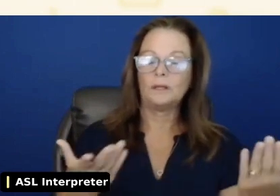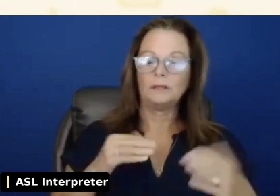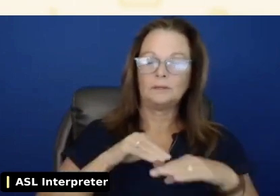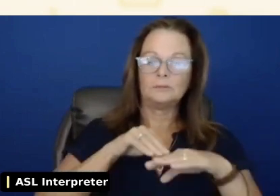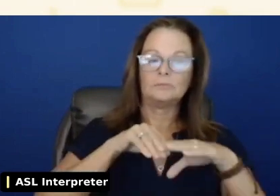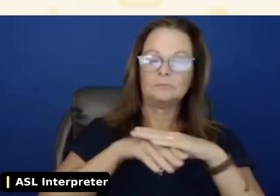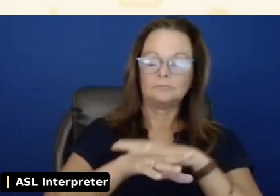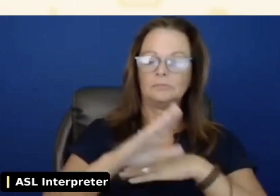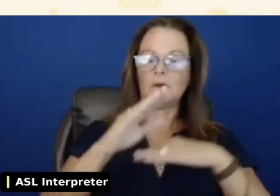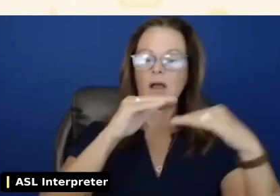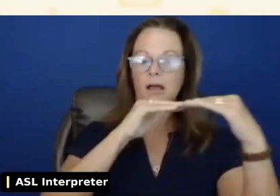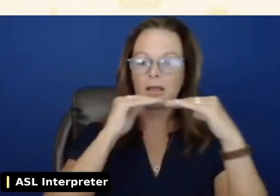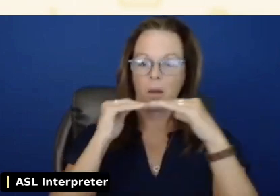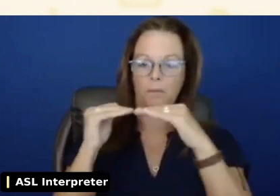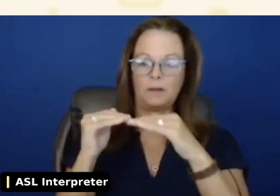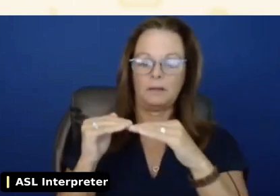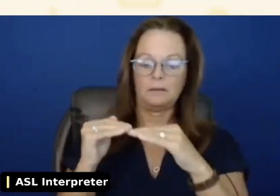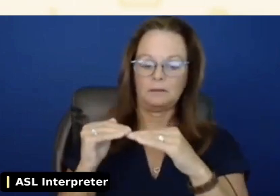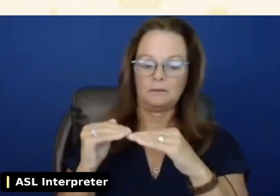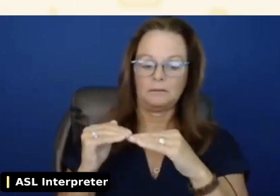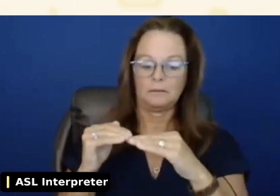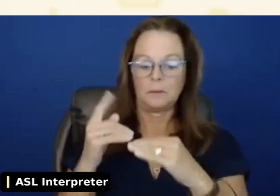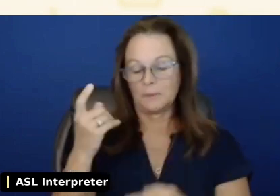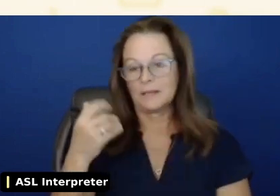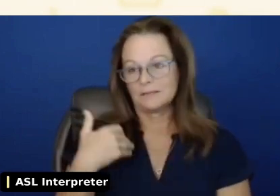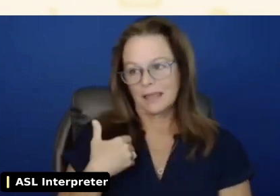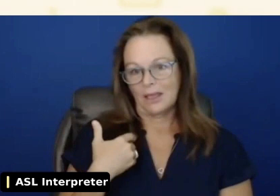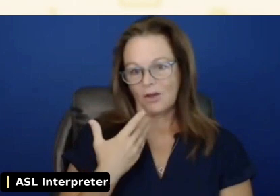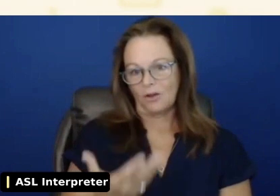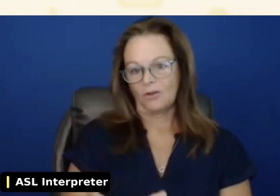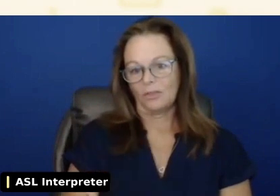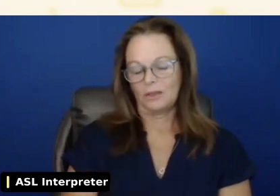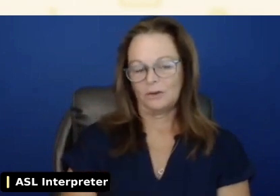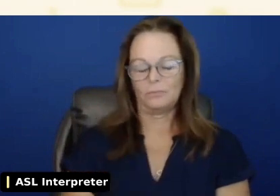because they're there even if we are not on the surface.